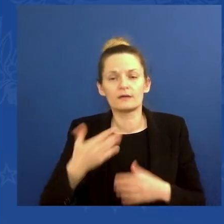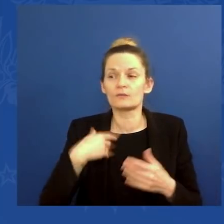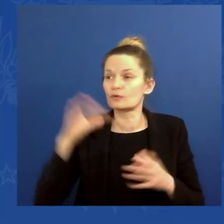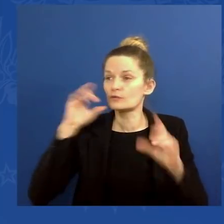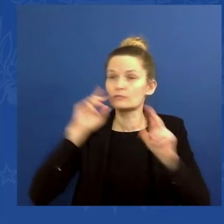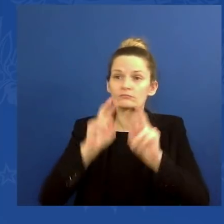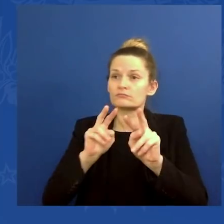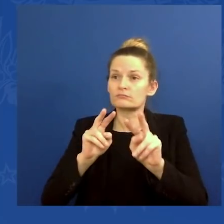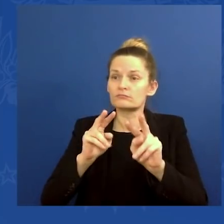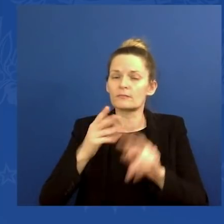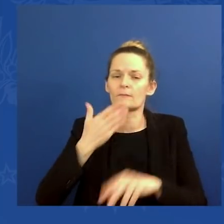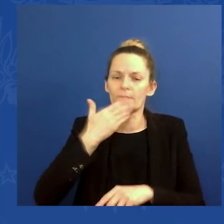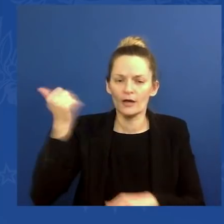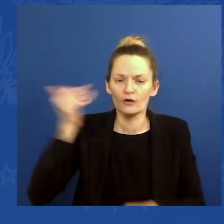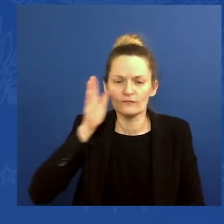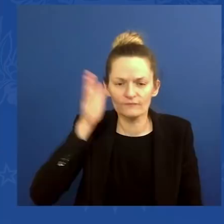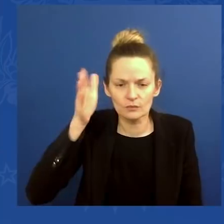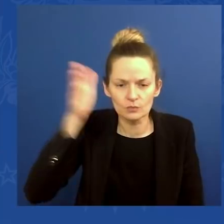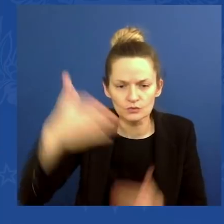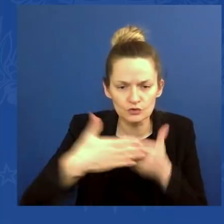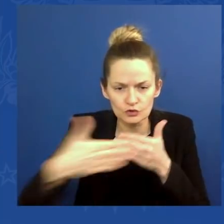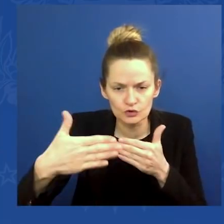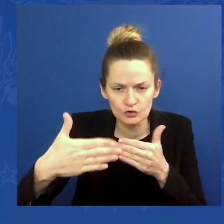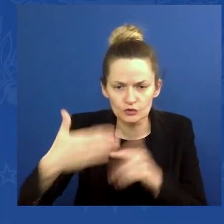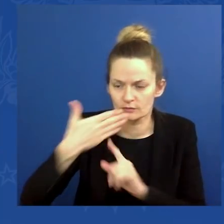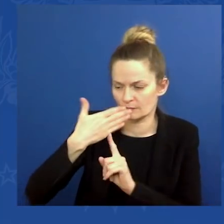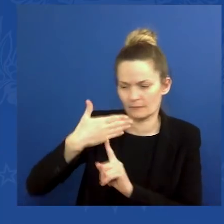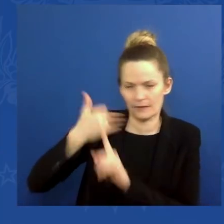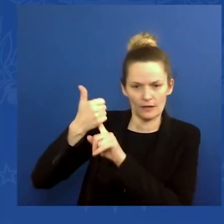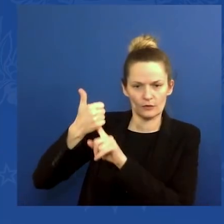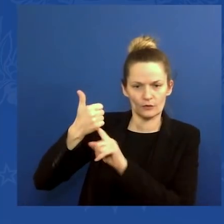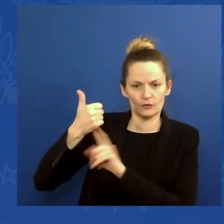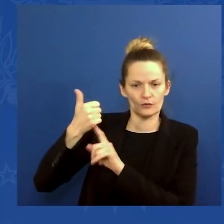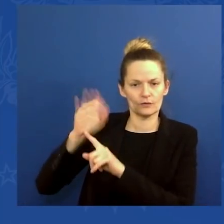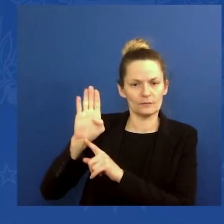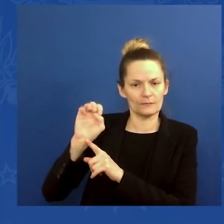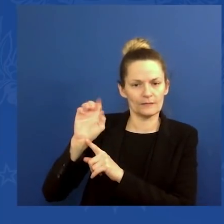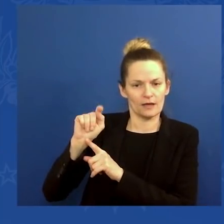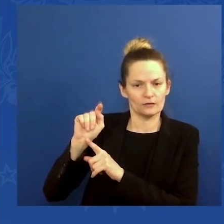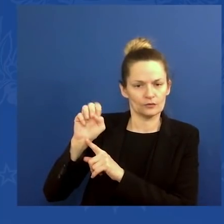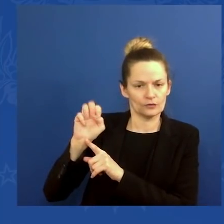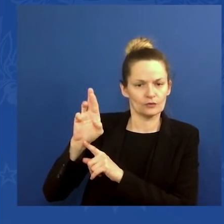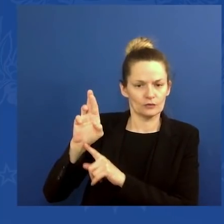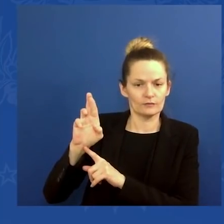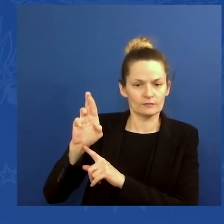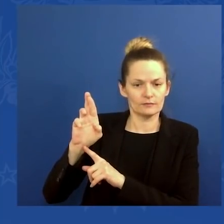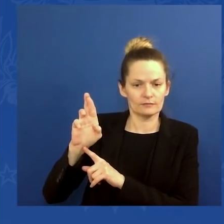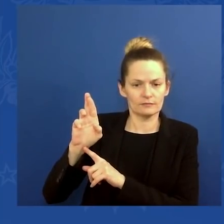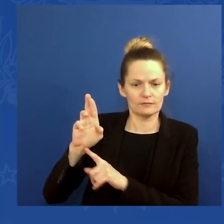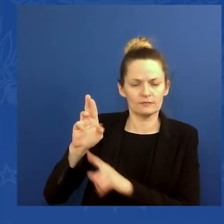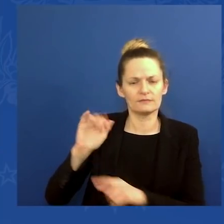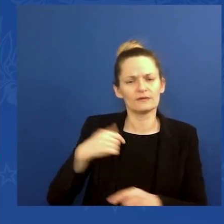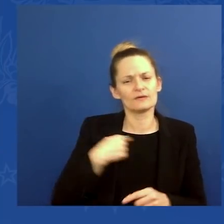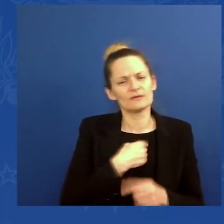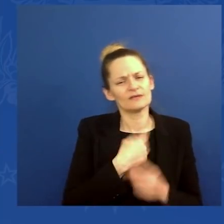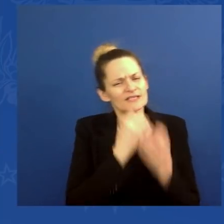that you can do better -- just simply do better. And, you know -- and you can do it while you cherish the past.